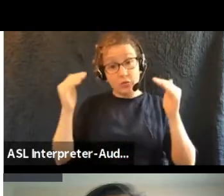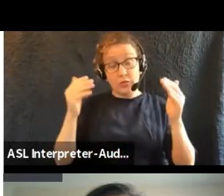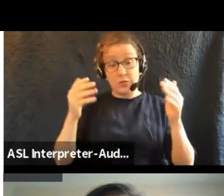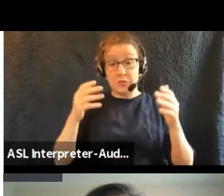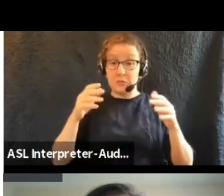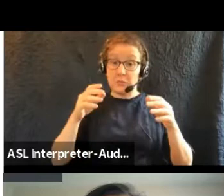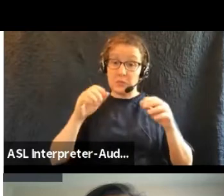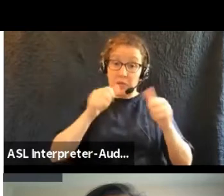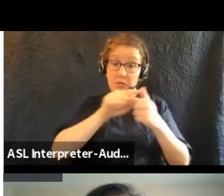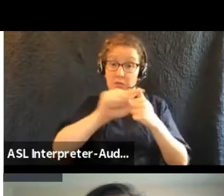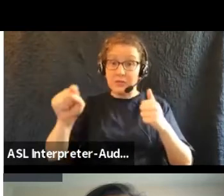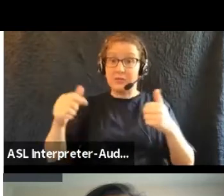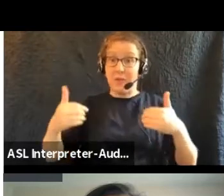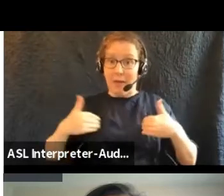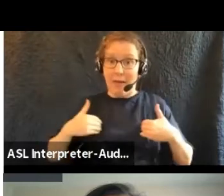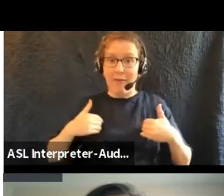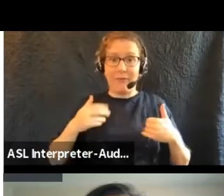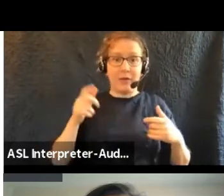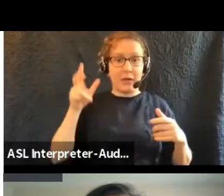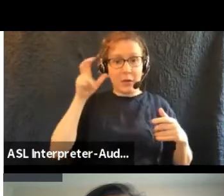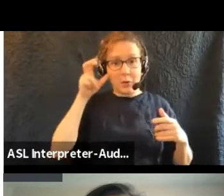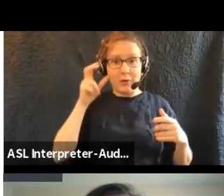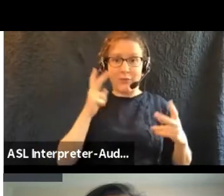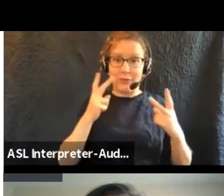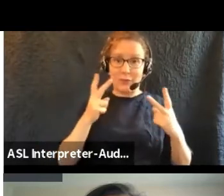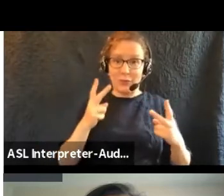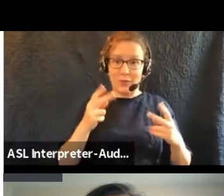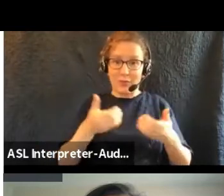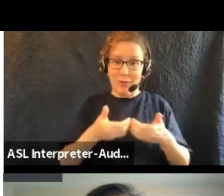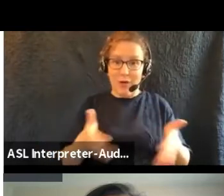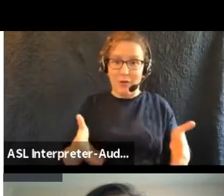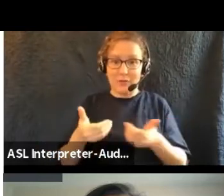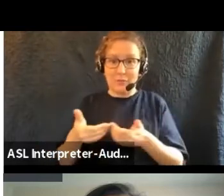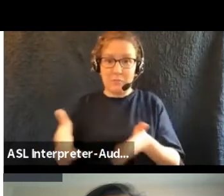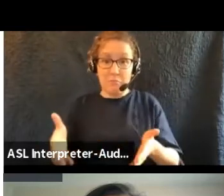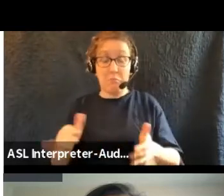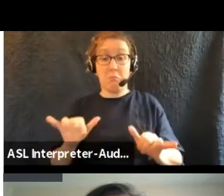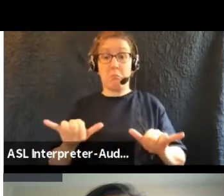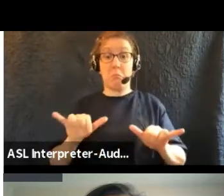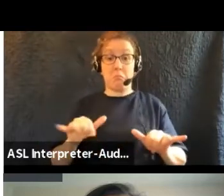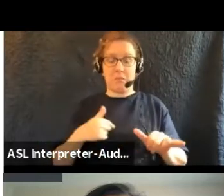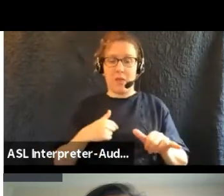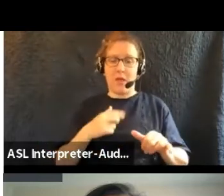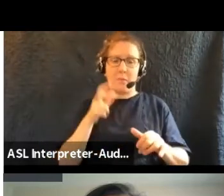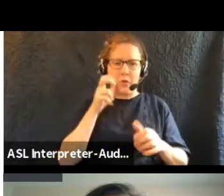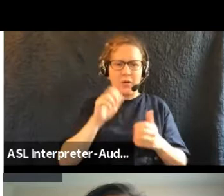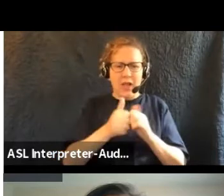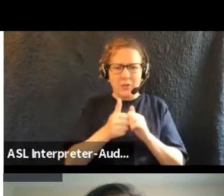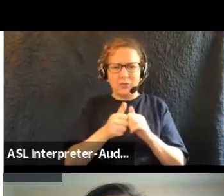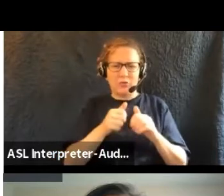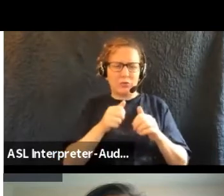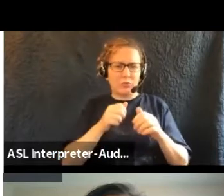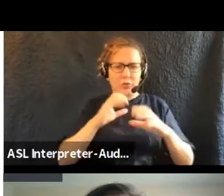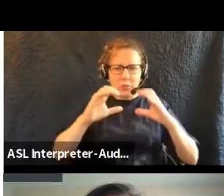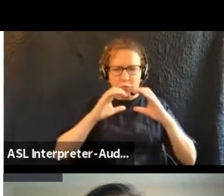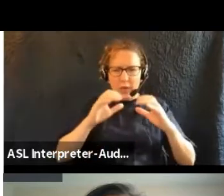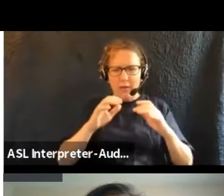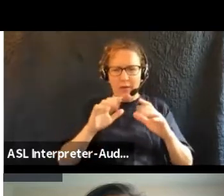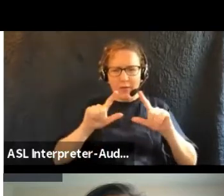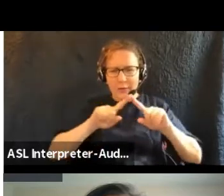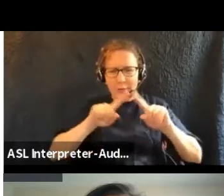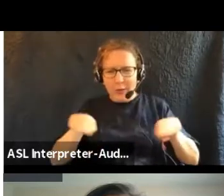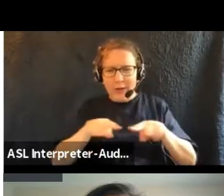It made me aware to communicate onscreen content and learn about auto captioning software that